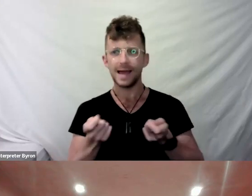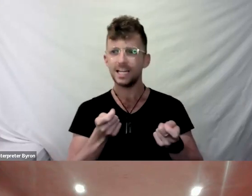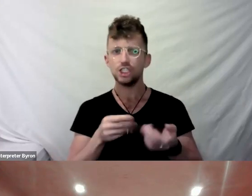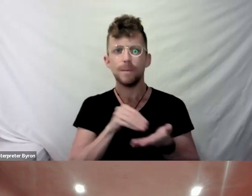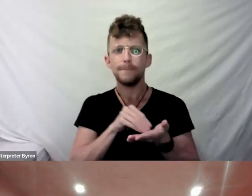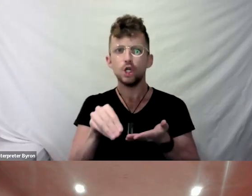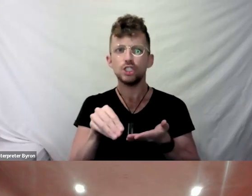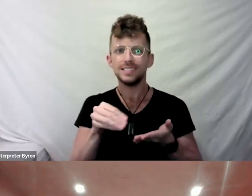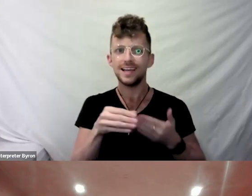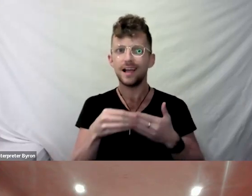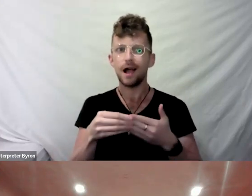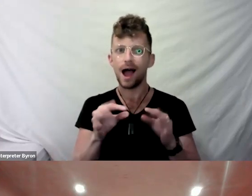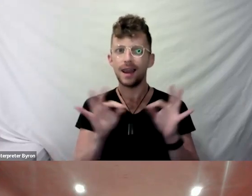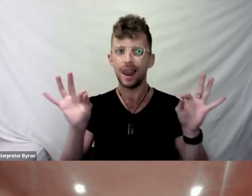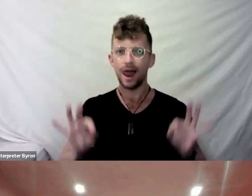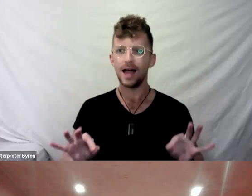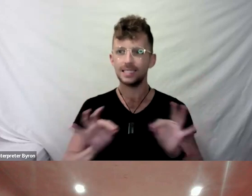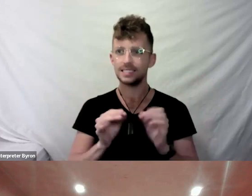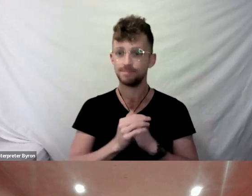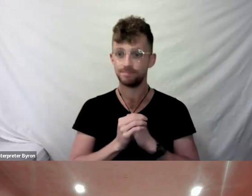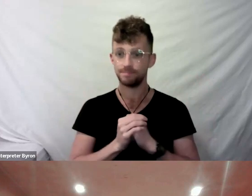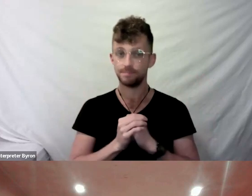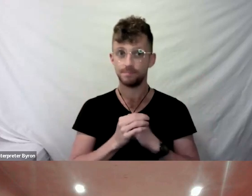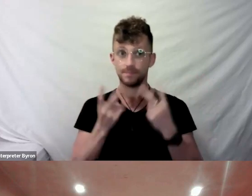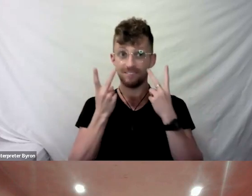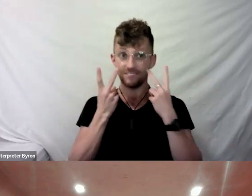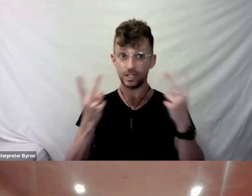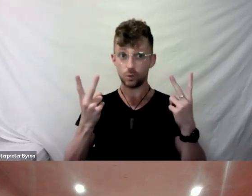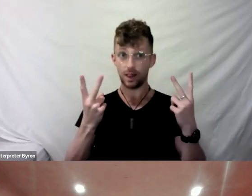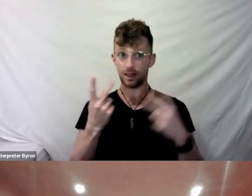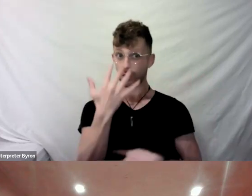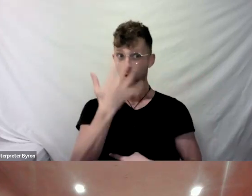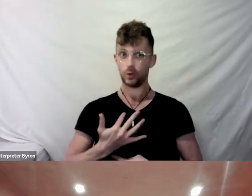Visually I’m a blonde woman in a beige top,